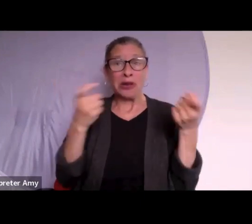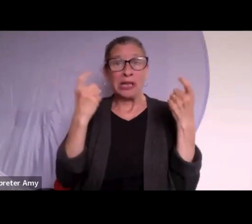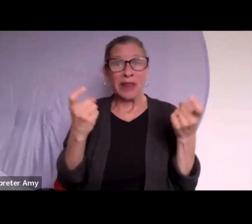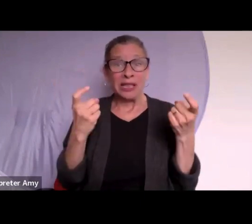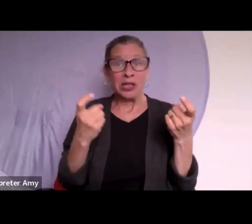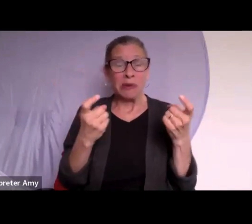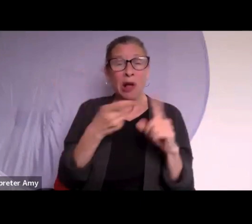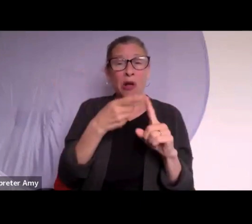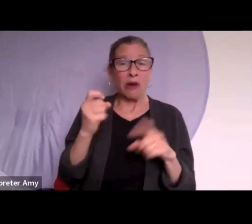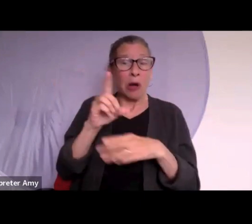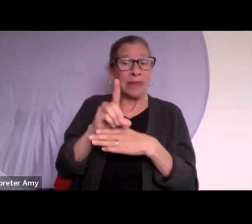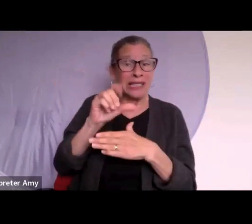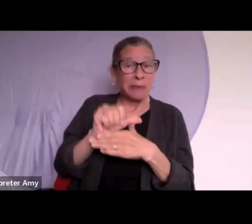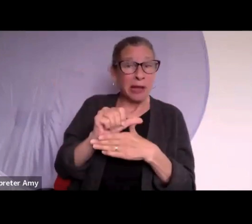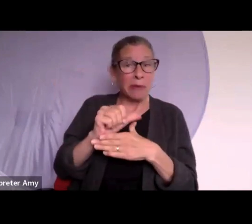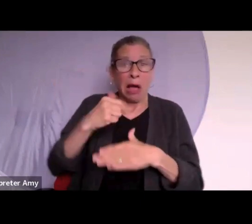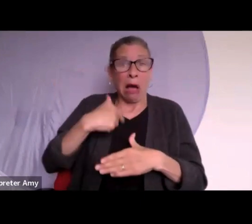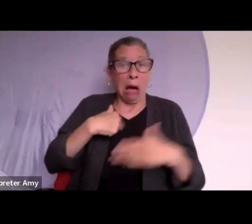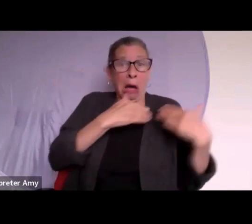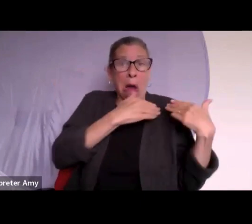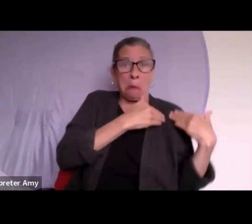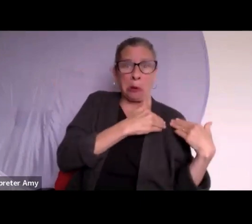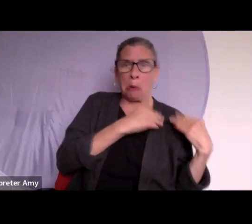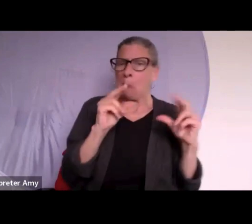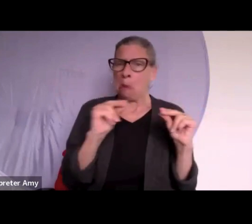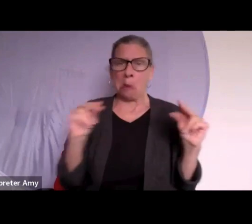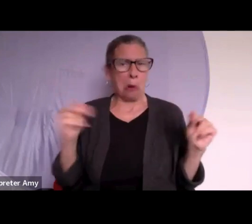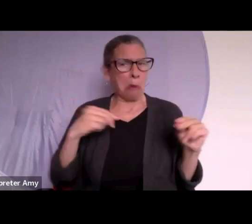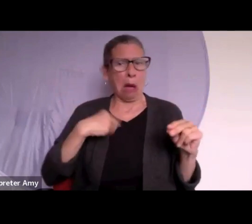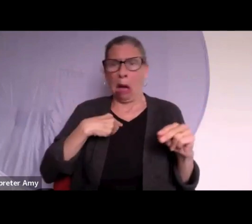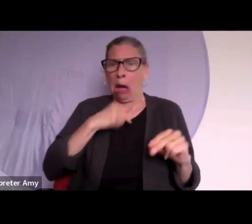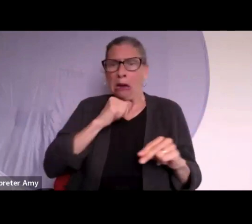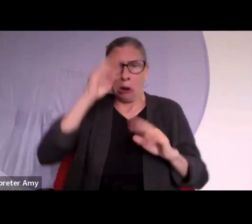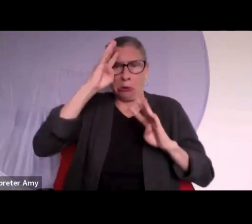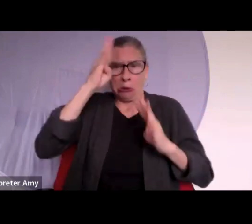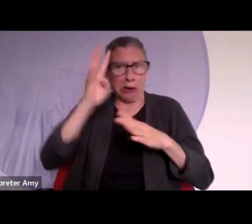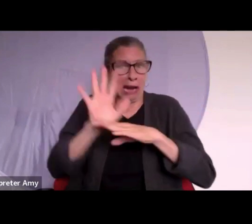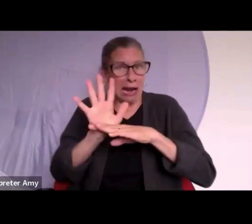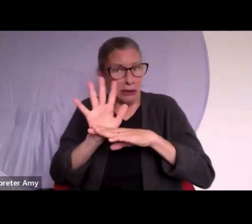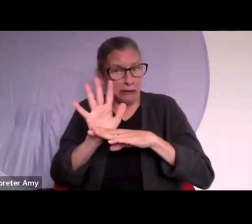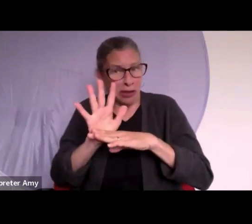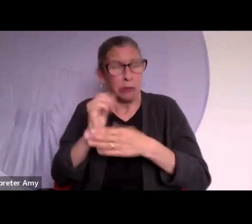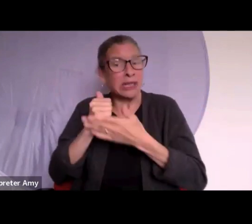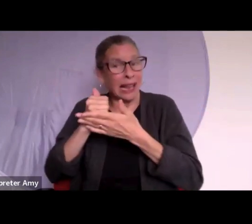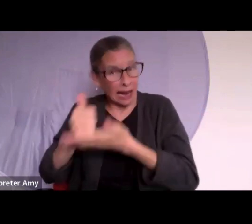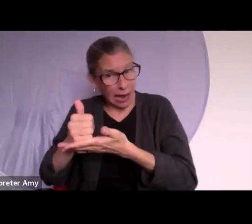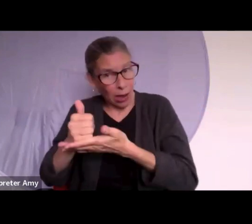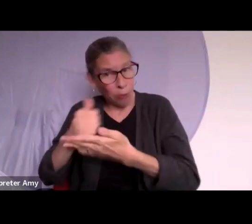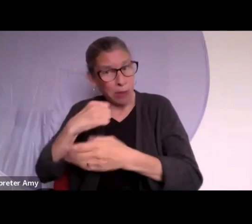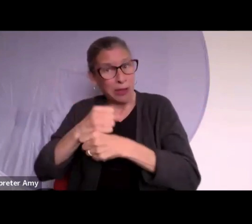make a film festival, I don't create the films that people are doing. I try to help them make these films. But